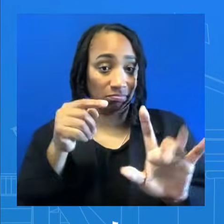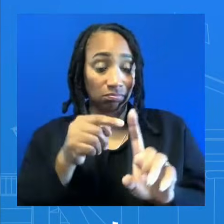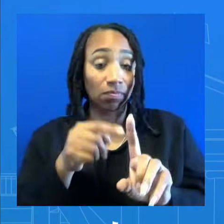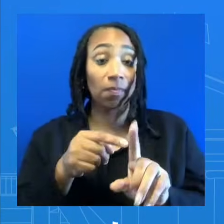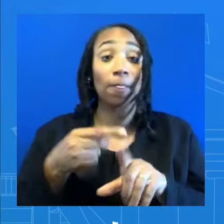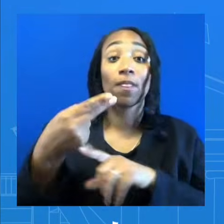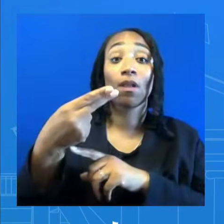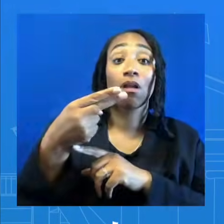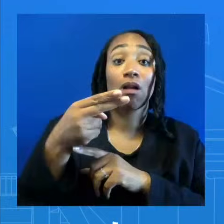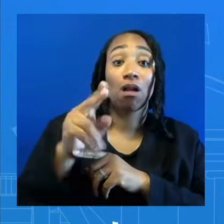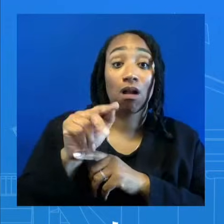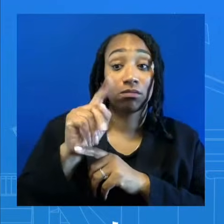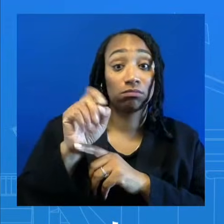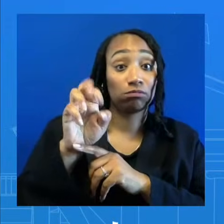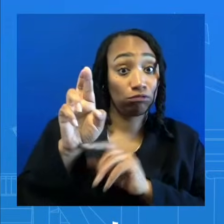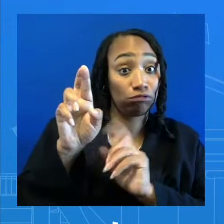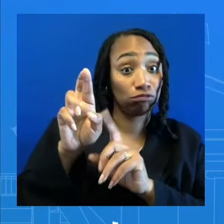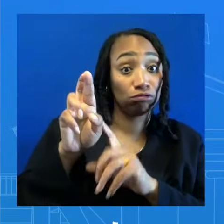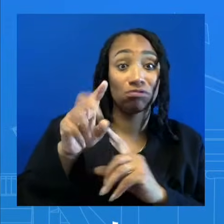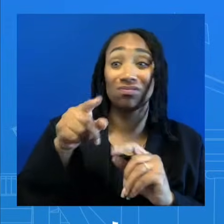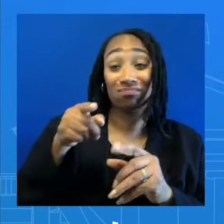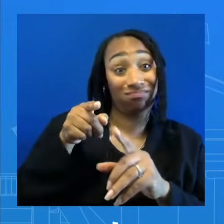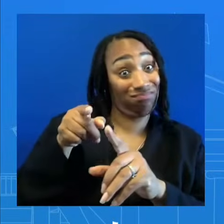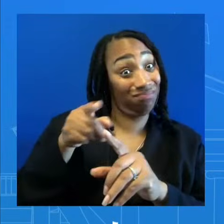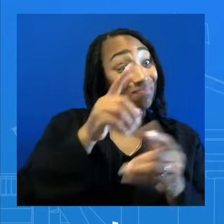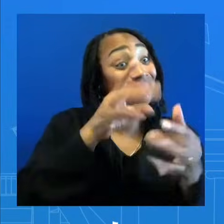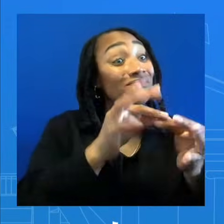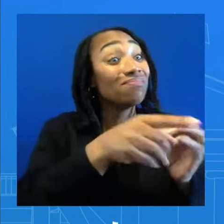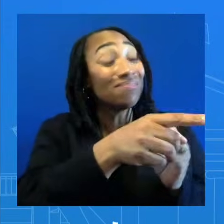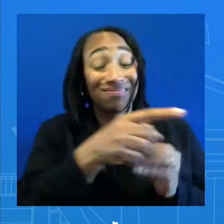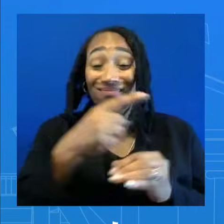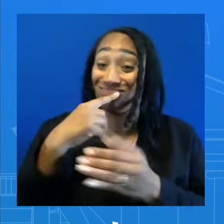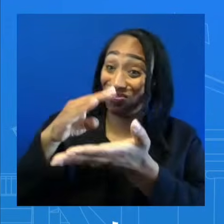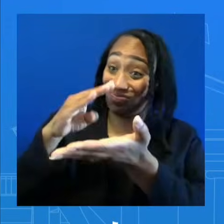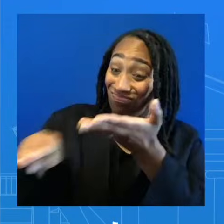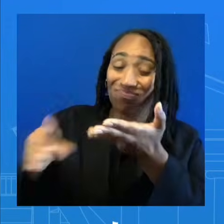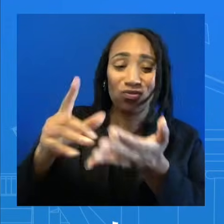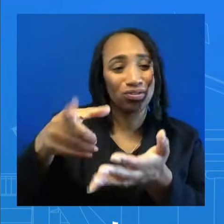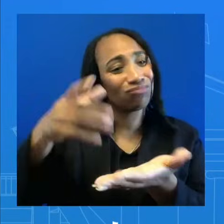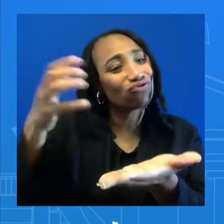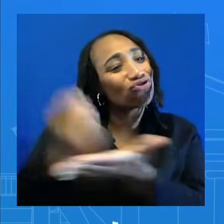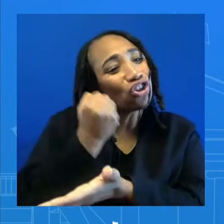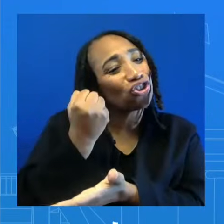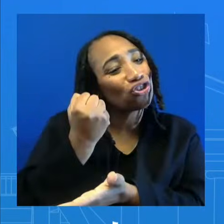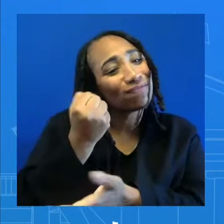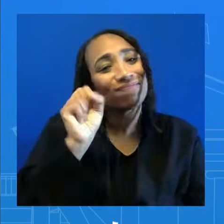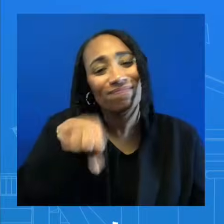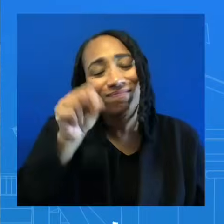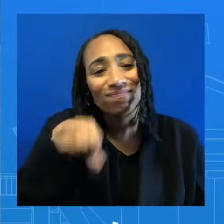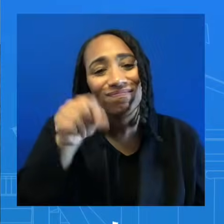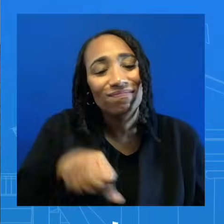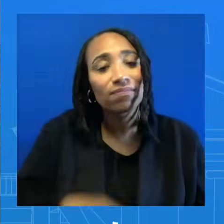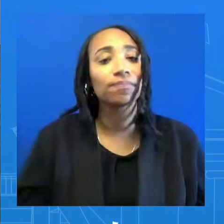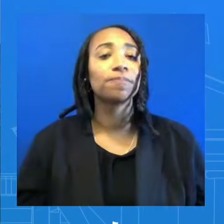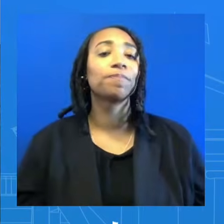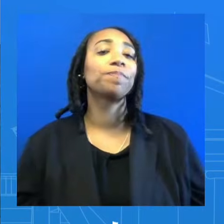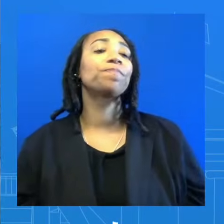The Press: Thank you. Ms. Jean-Pierre: Go ahead. The Press: Thanks, Karine. What was President Biden's reaction to FBI director